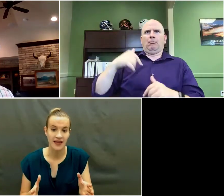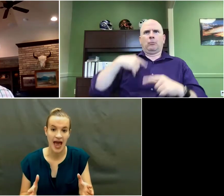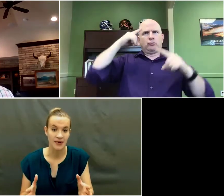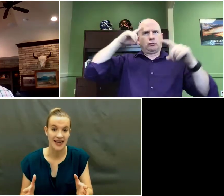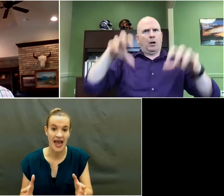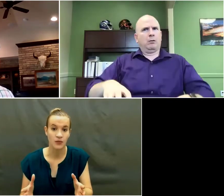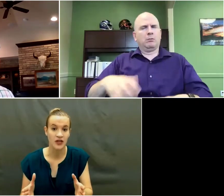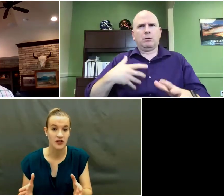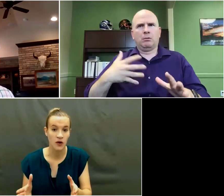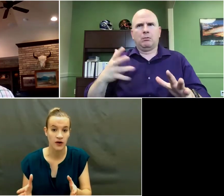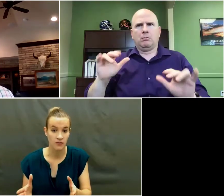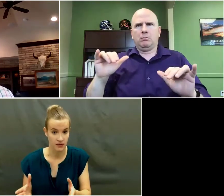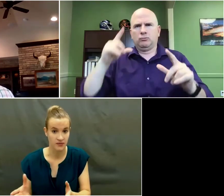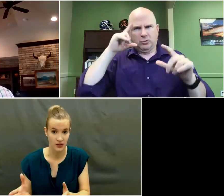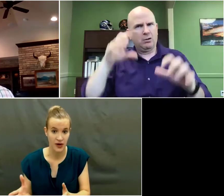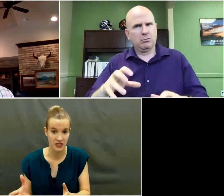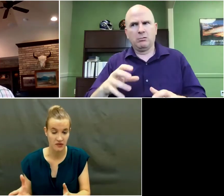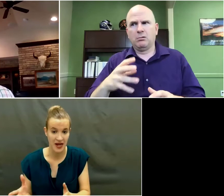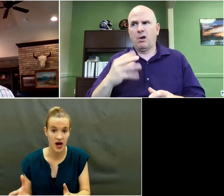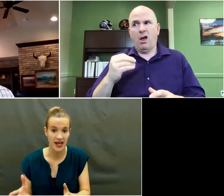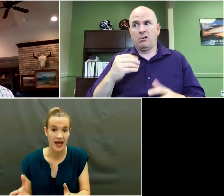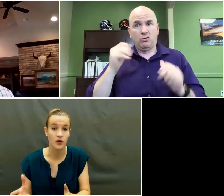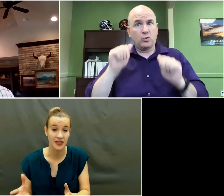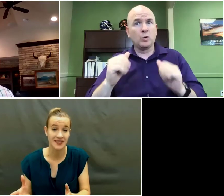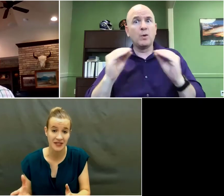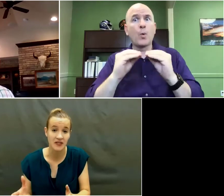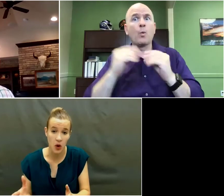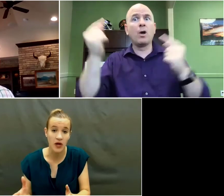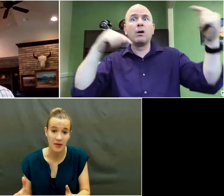happening, and we looked over from the direction of the Pentagon and we could see the smoke coming